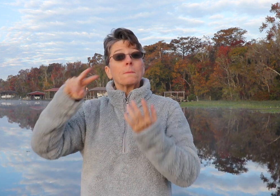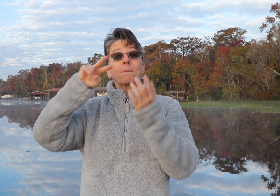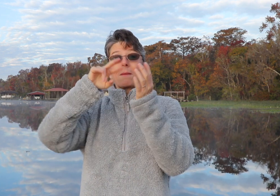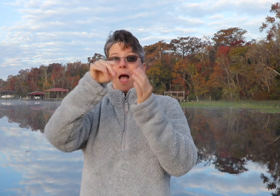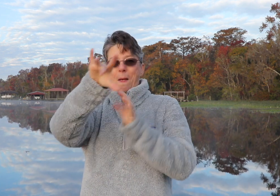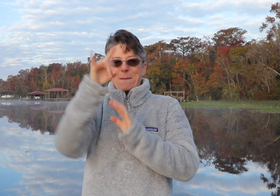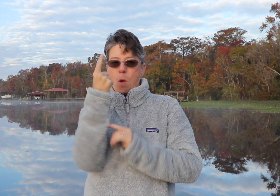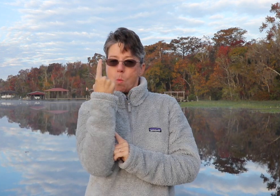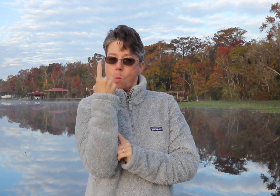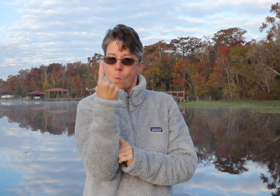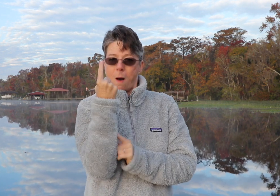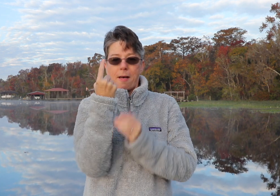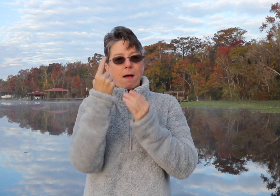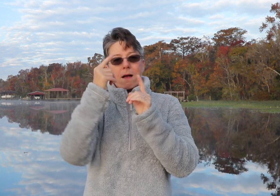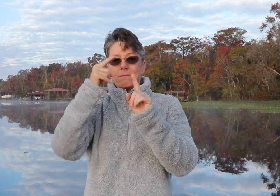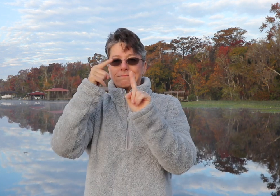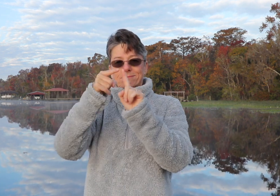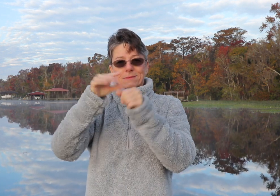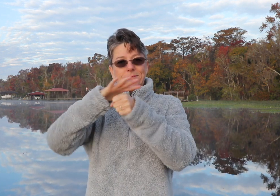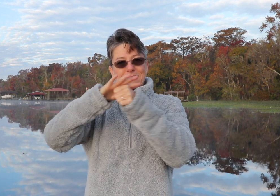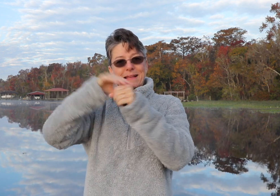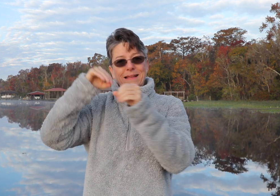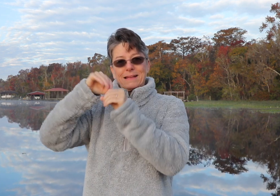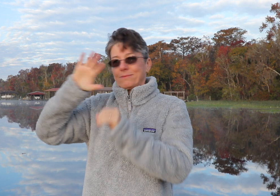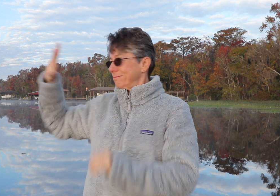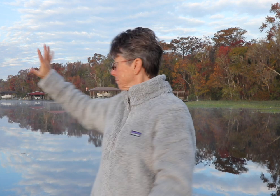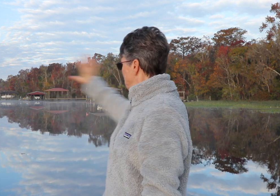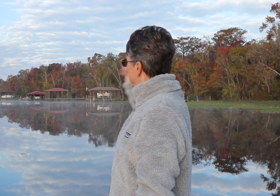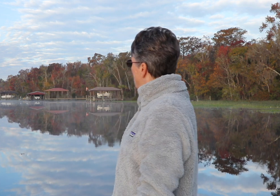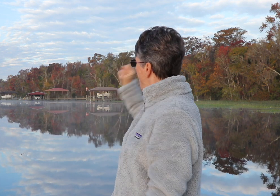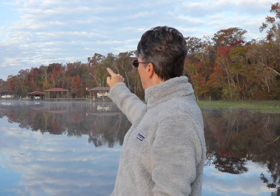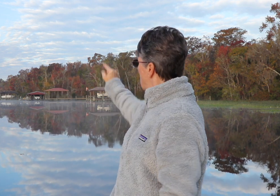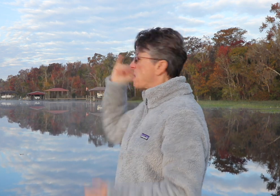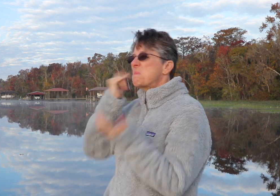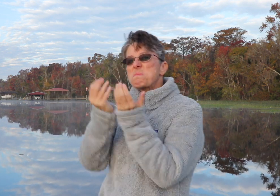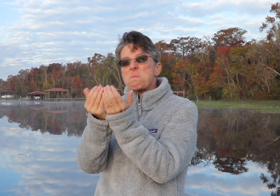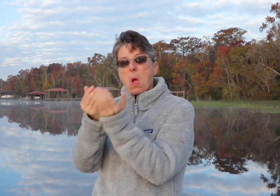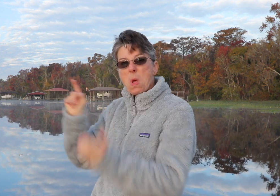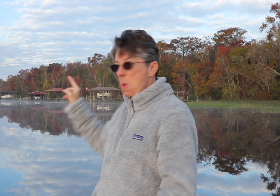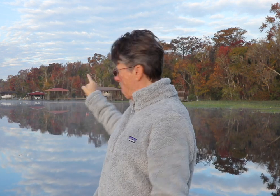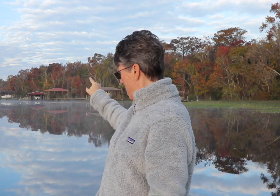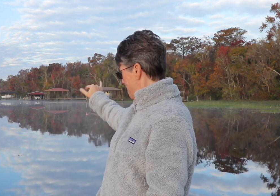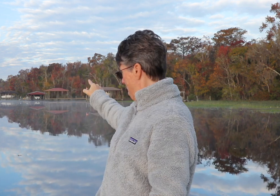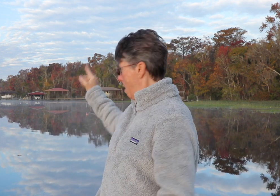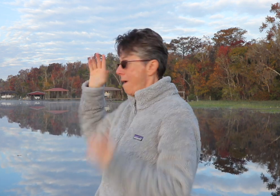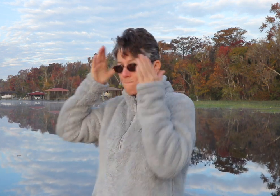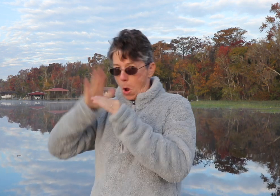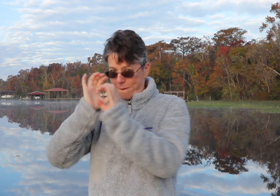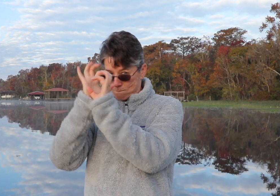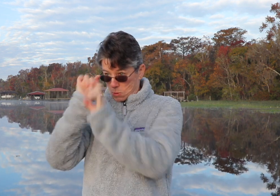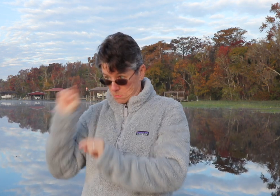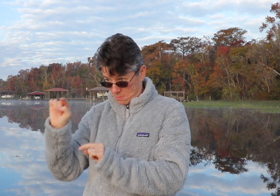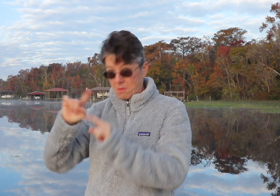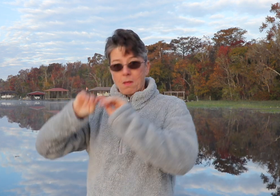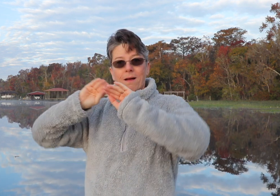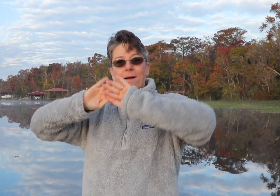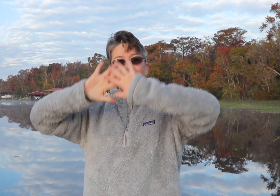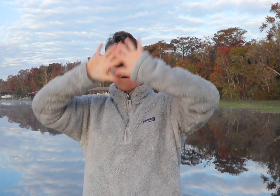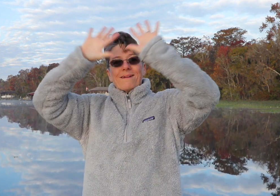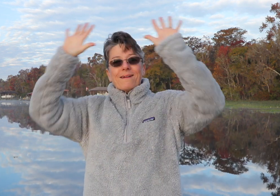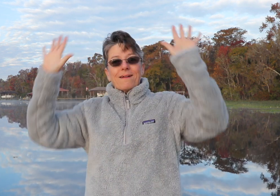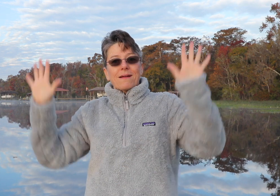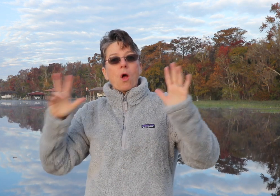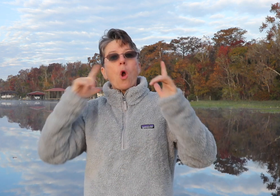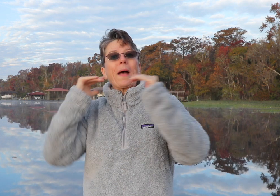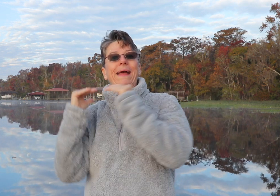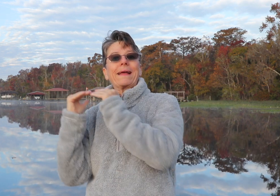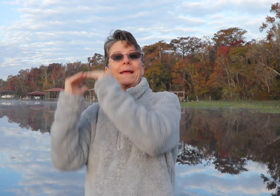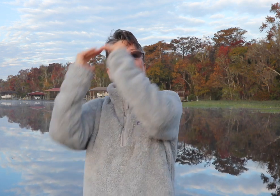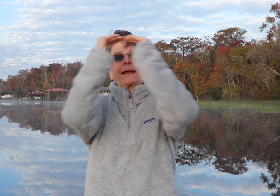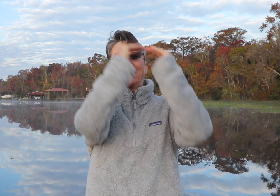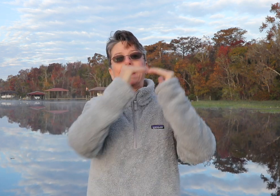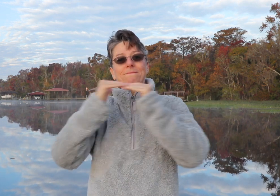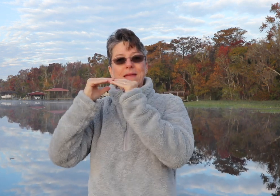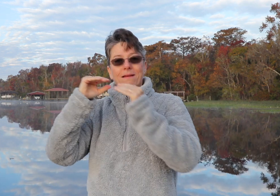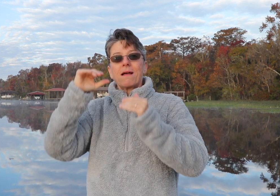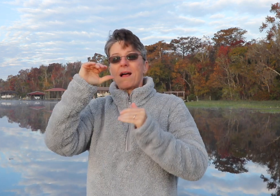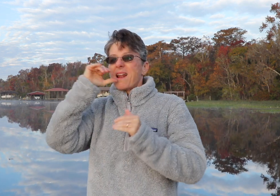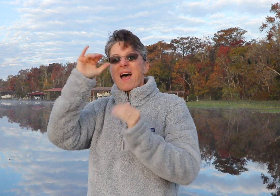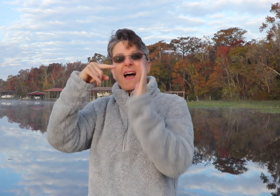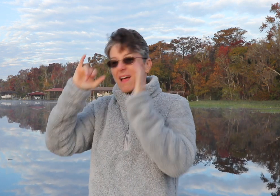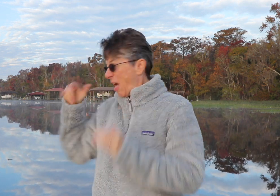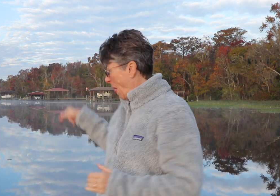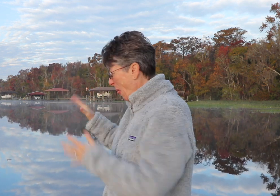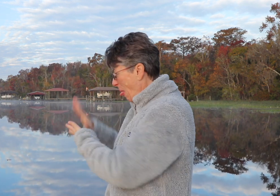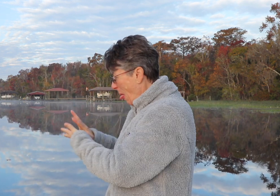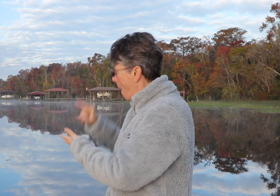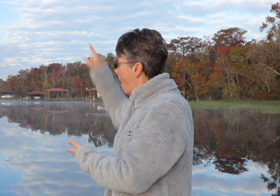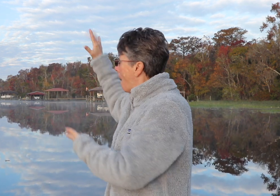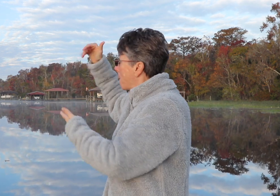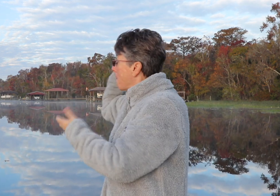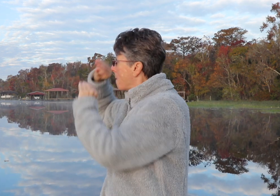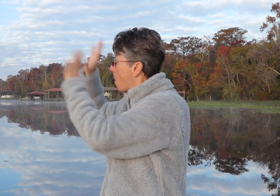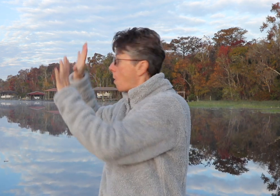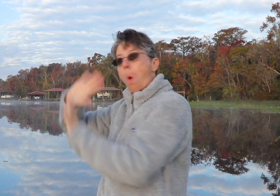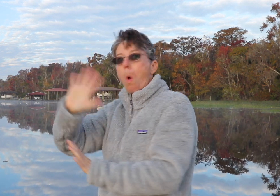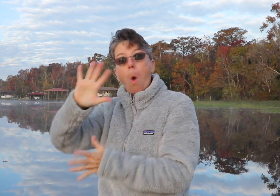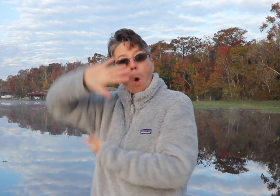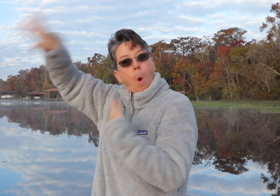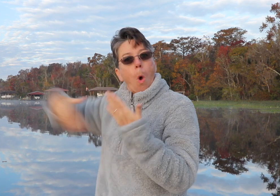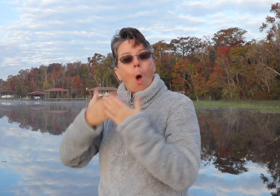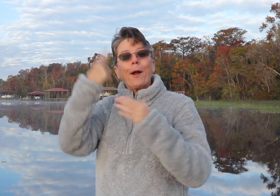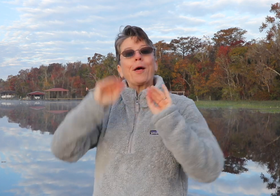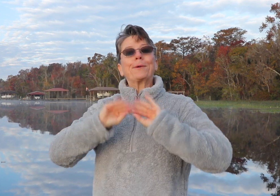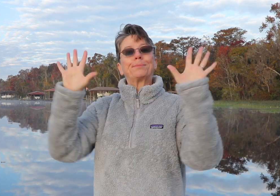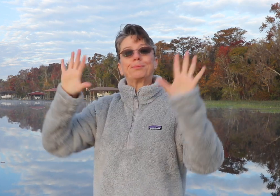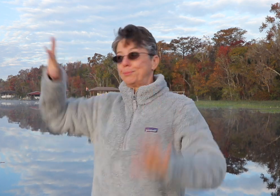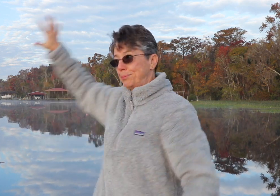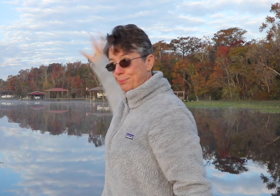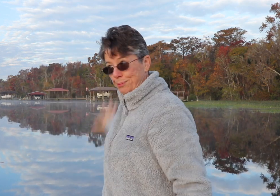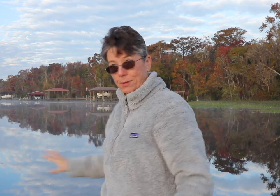You will need to focus on one area like the boat over there and this will help create sharper focus for the whole landscape.